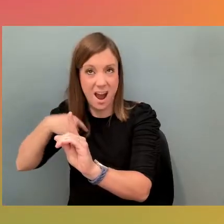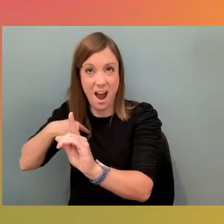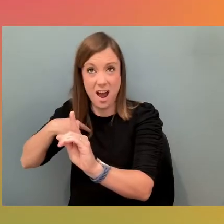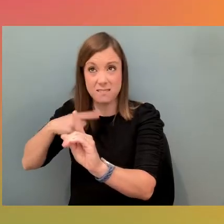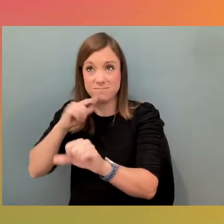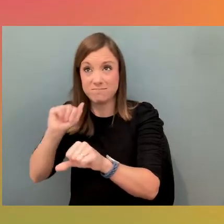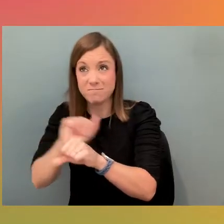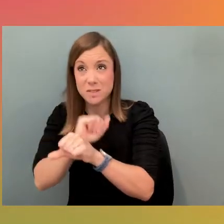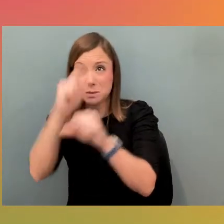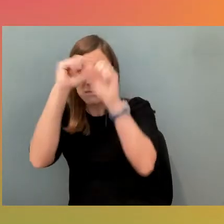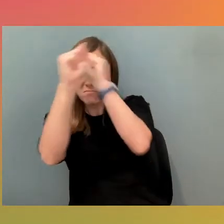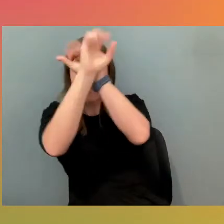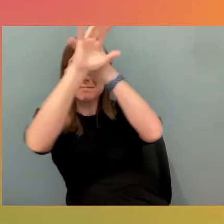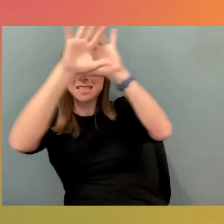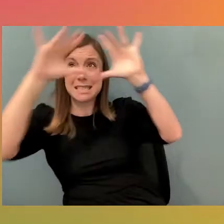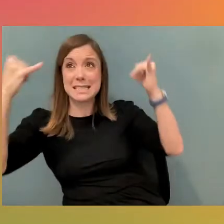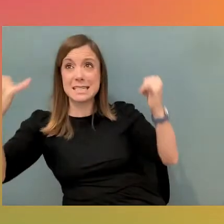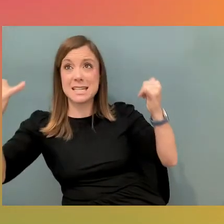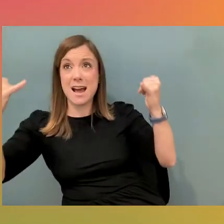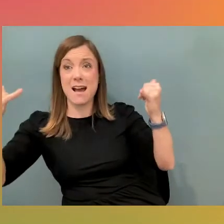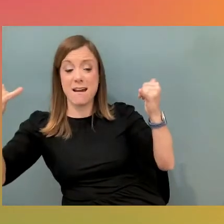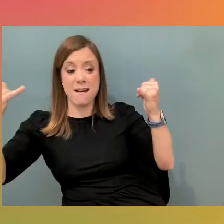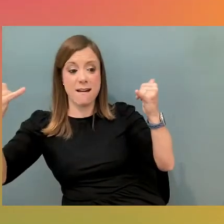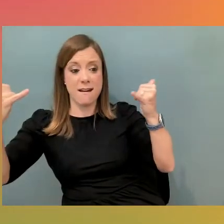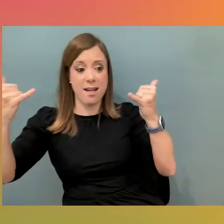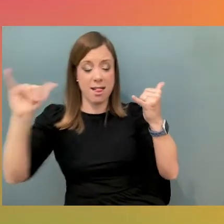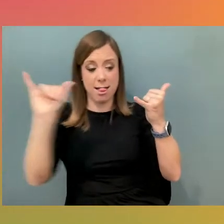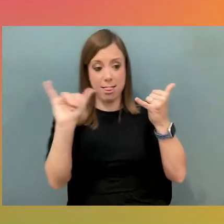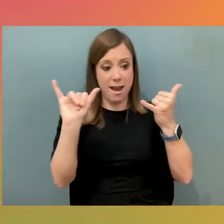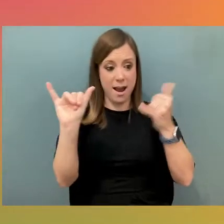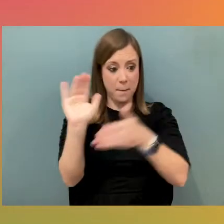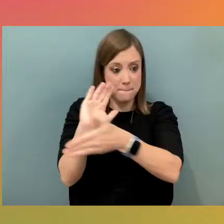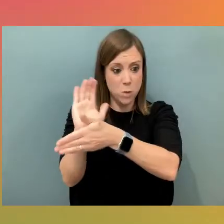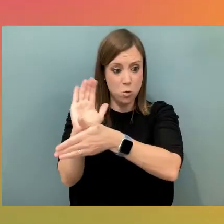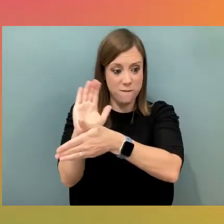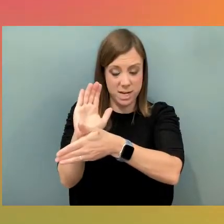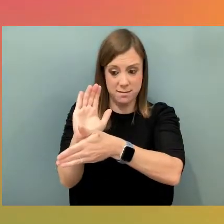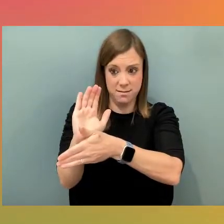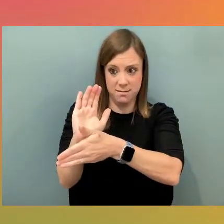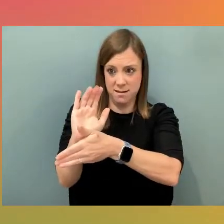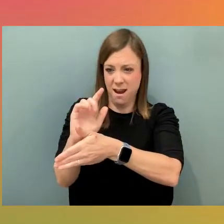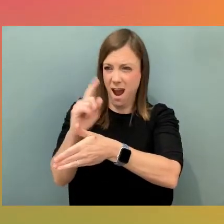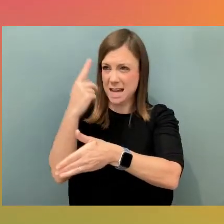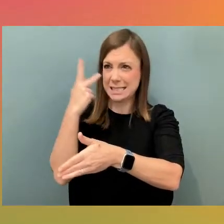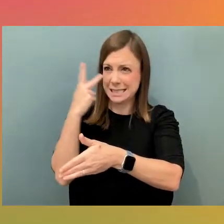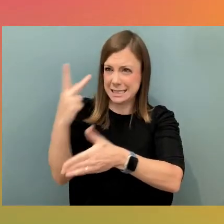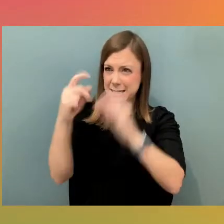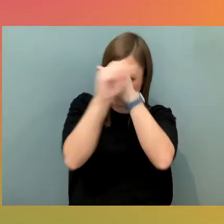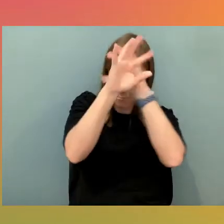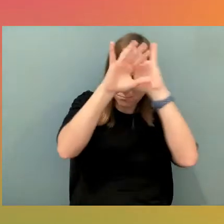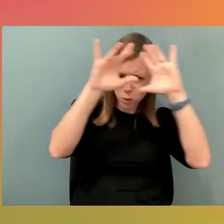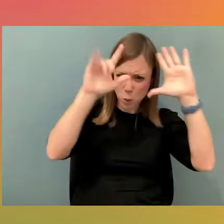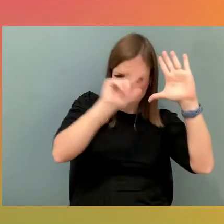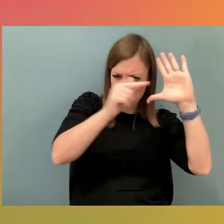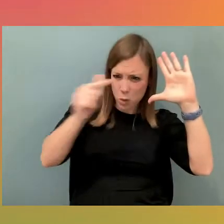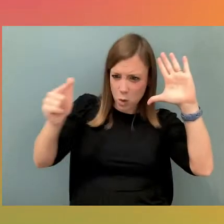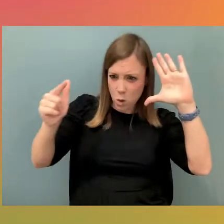INTENTION, AND YOU IMAGINED TODAY, LIKE IT'S A MOVIE, WHERE